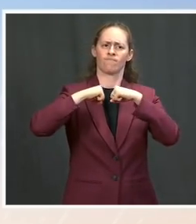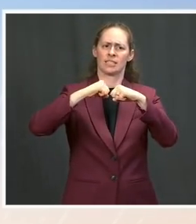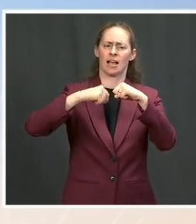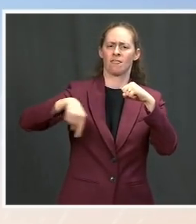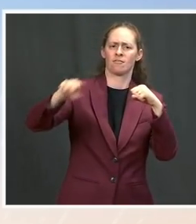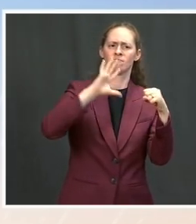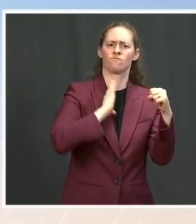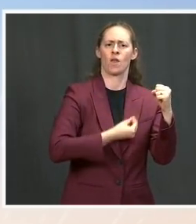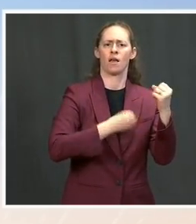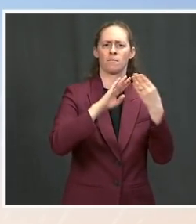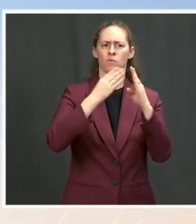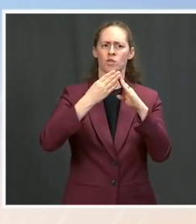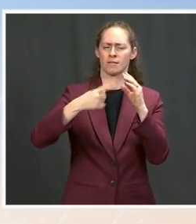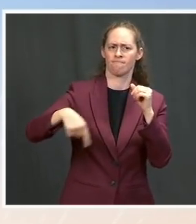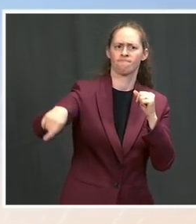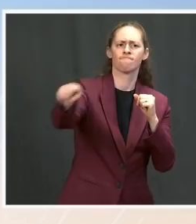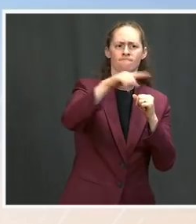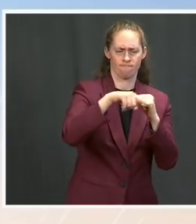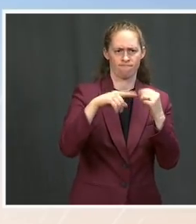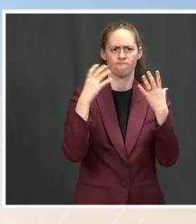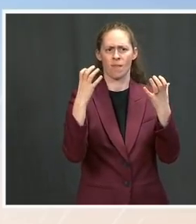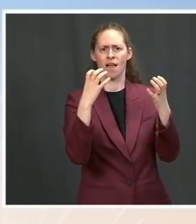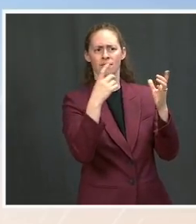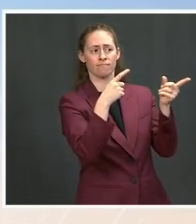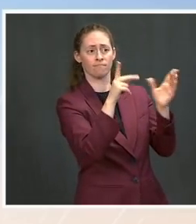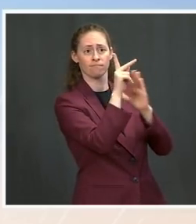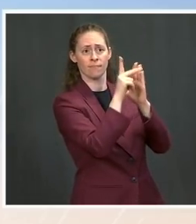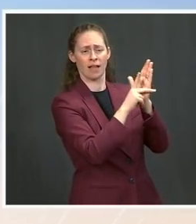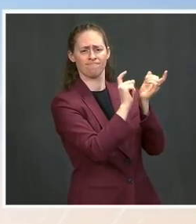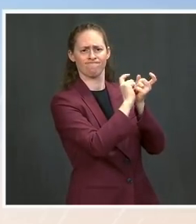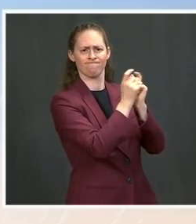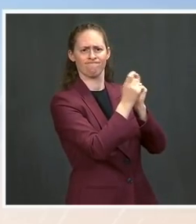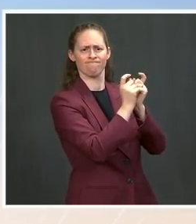That includes ensur- -- ensuring that transgender youth have the opportunity to play sports,